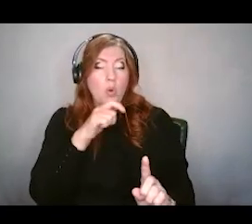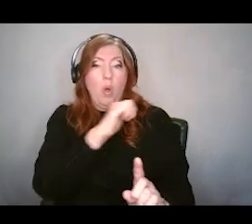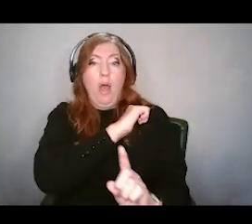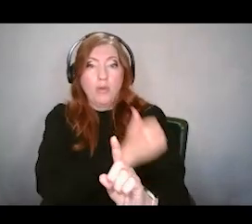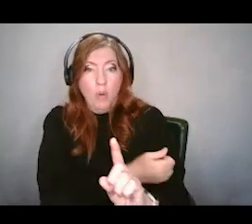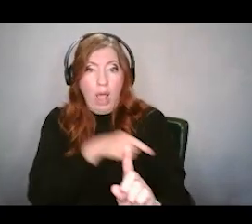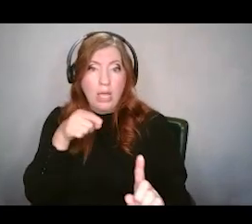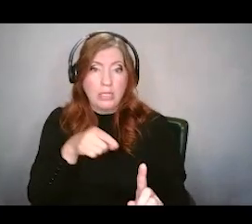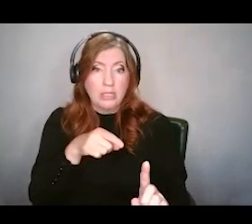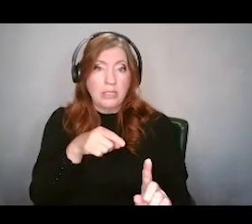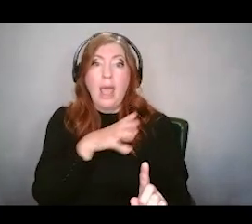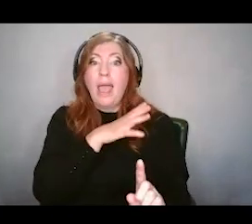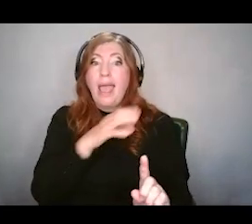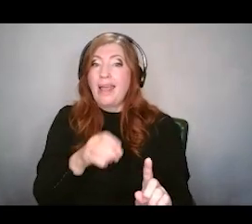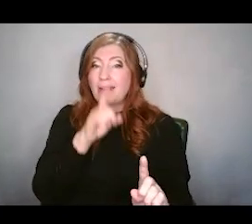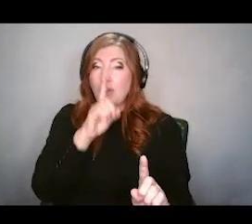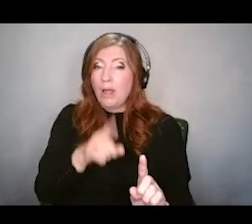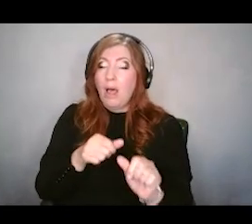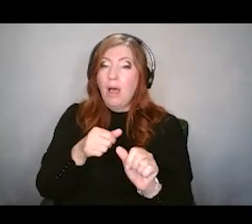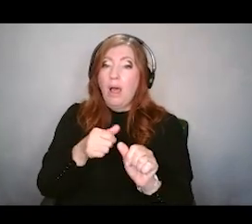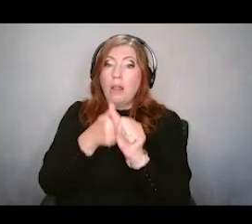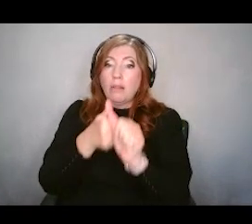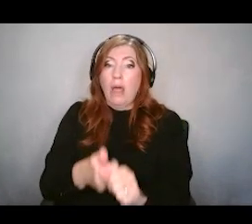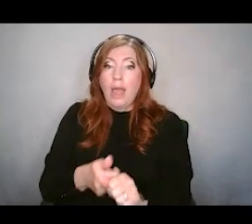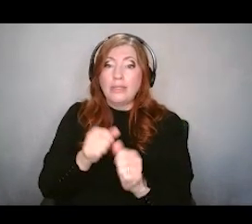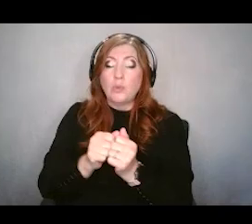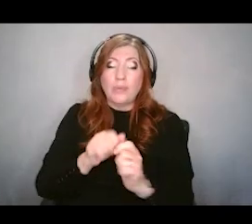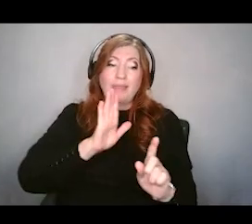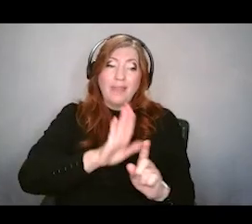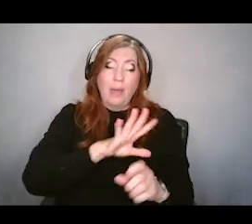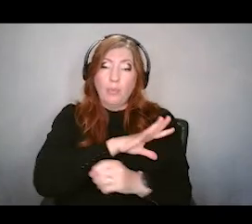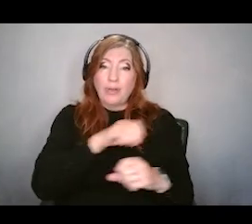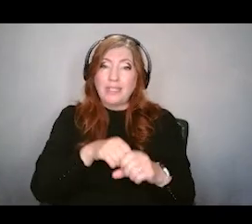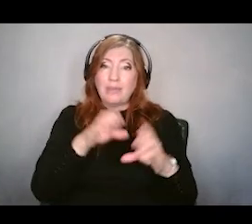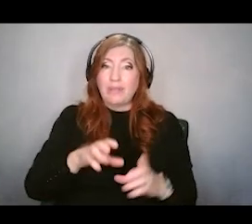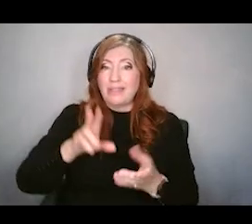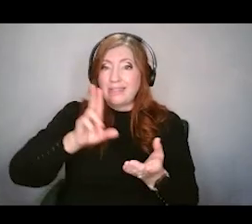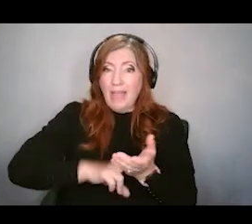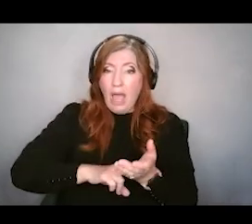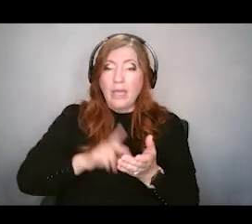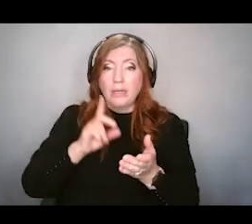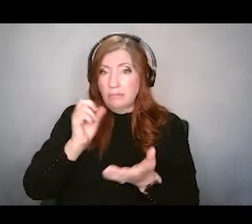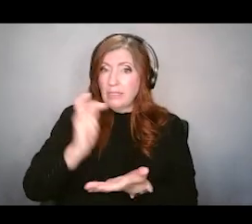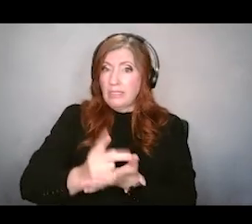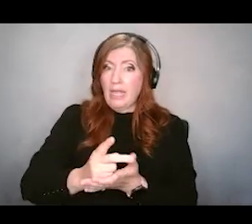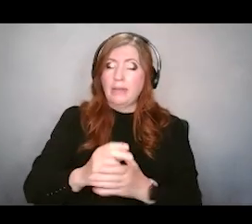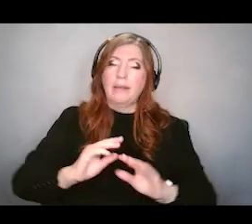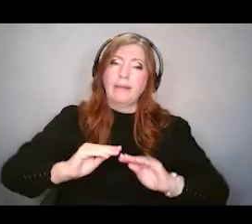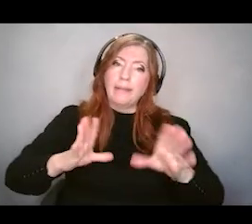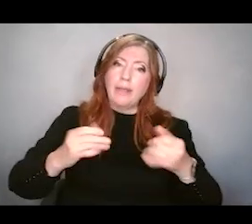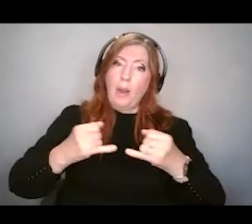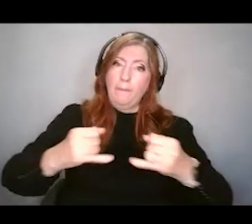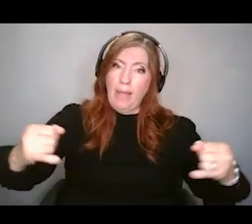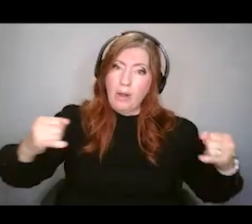participant’s signed consent. Clear boundaries and respect for privacy build trust. They